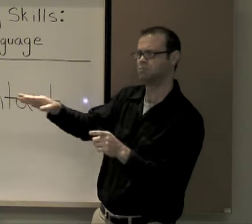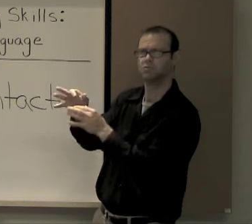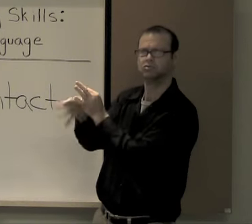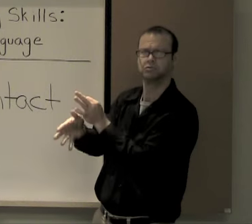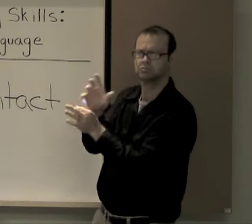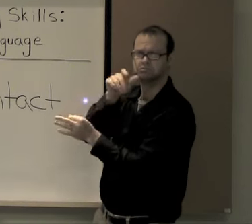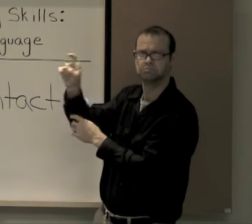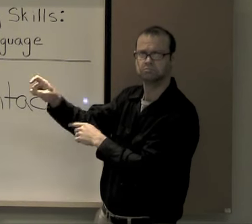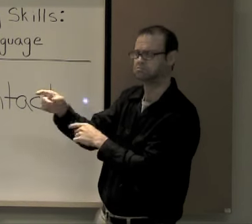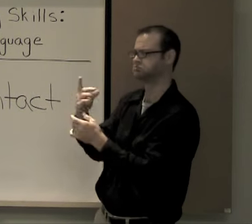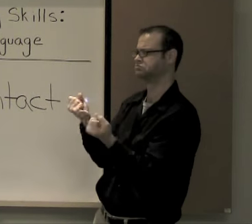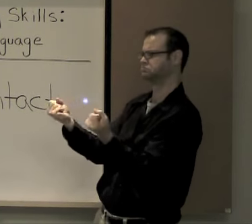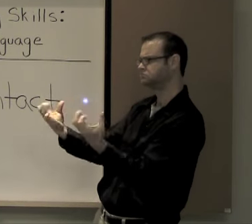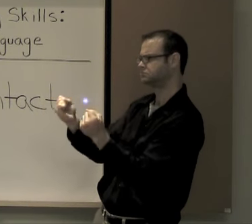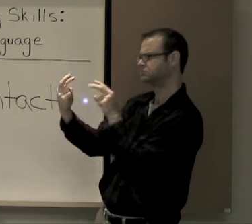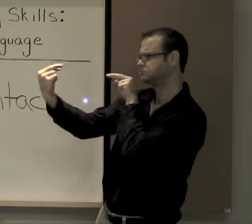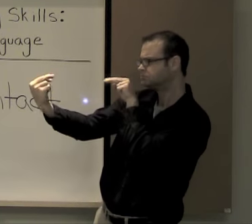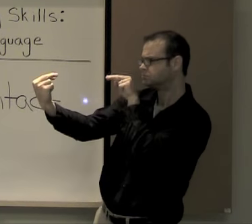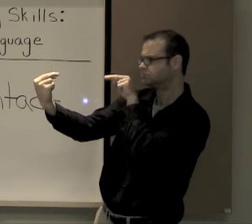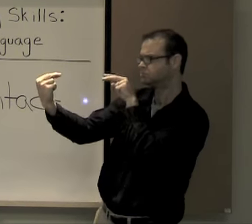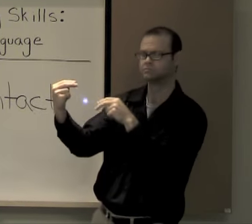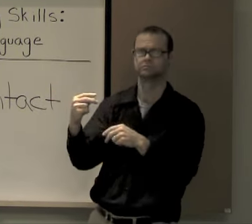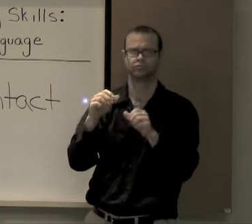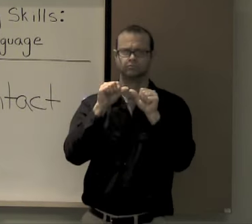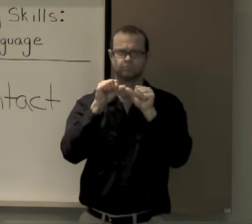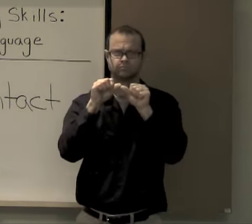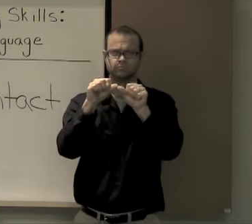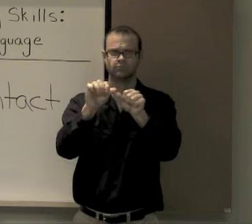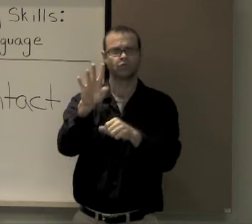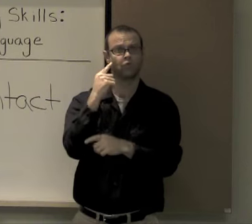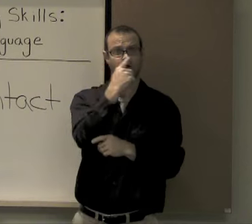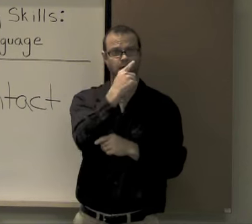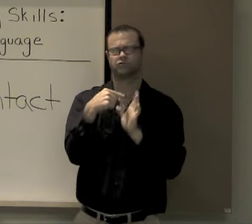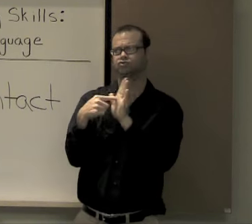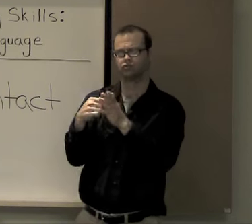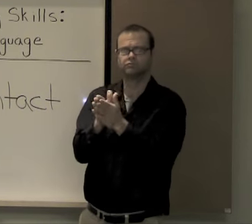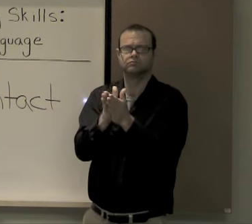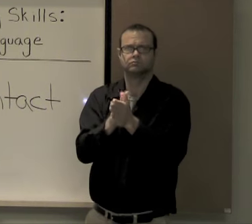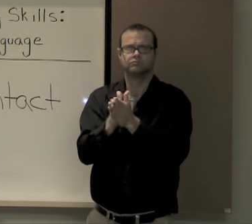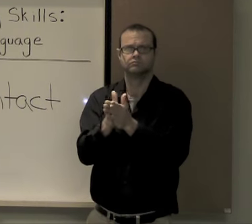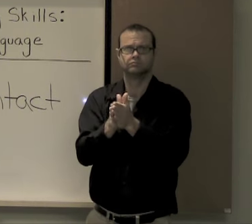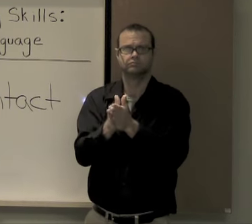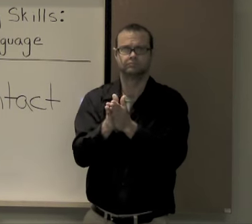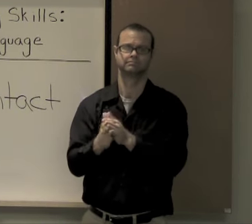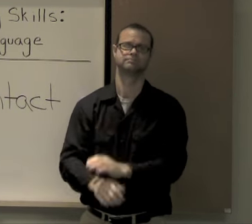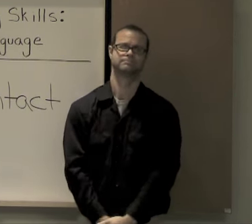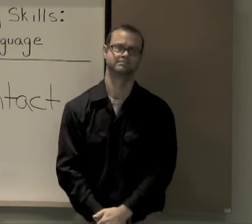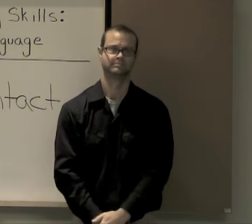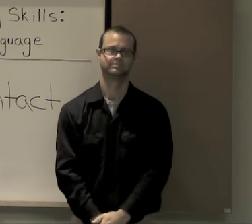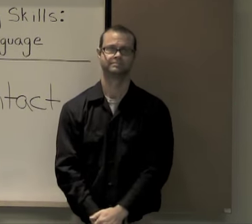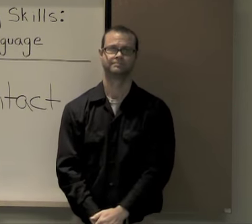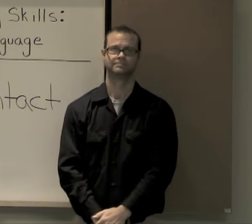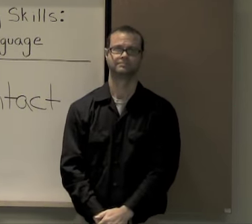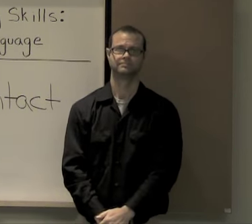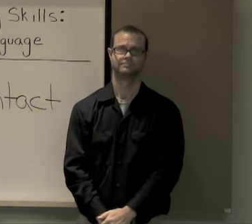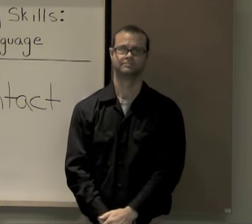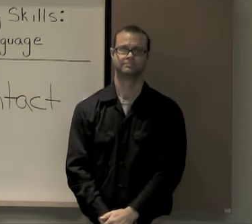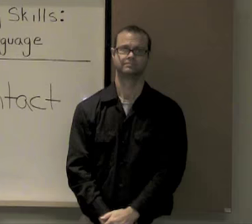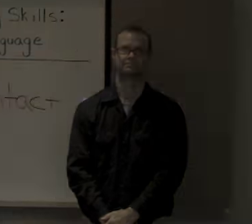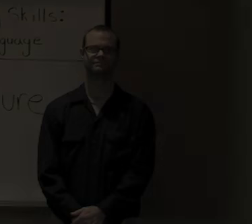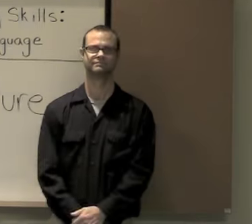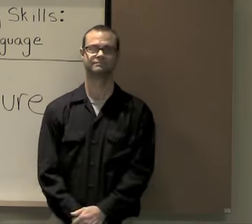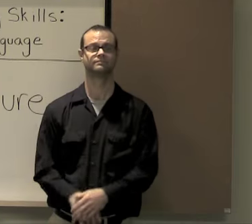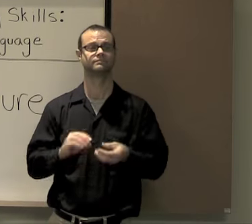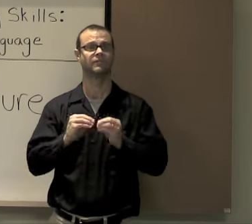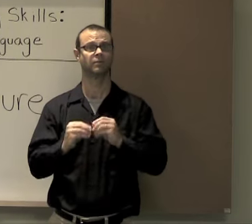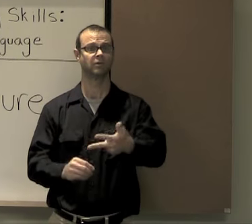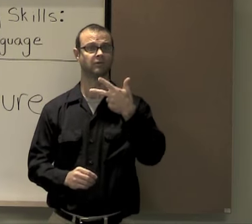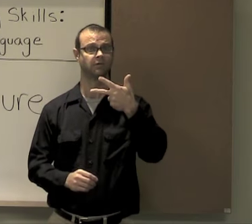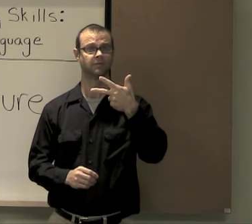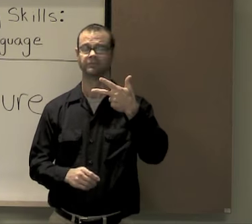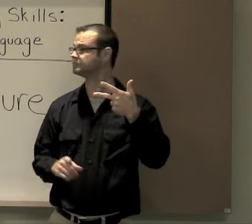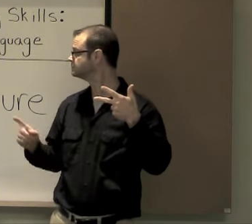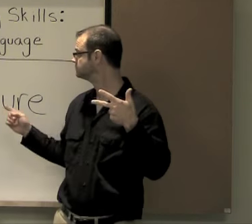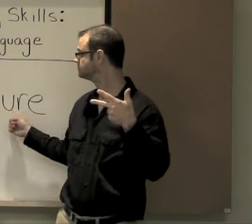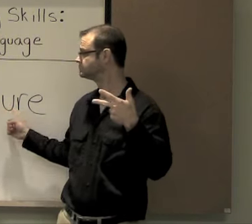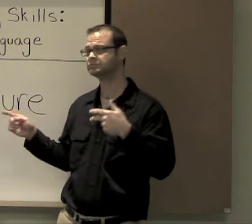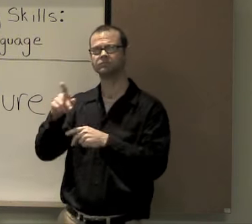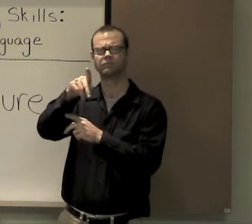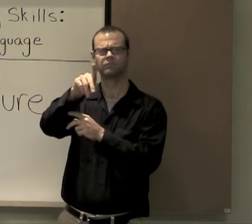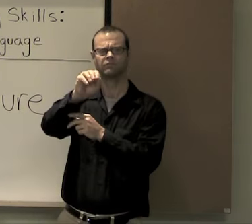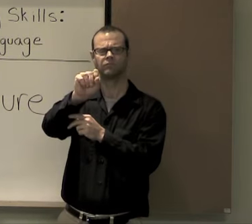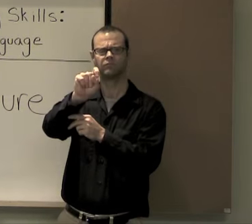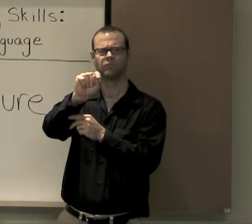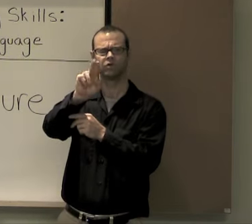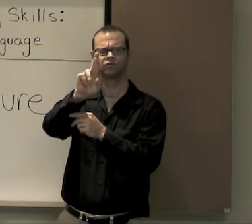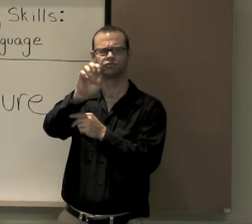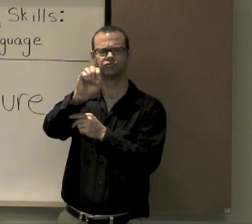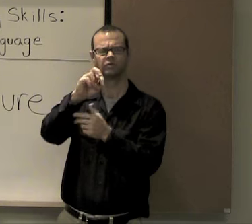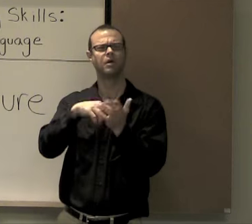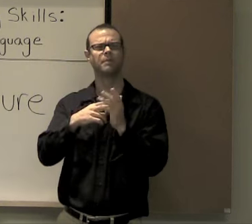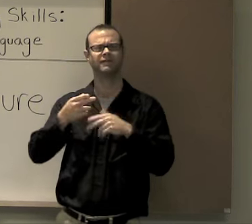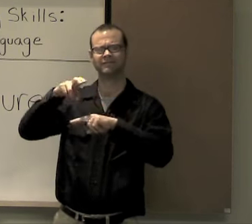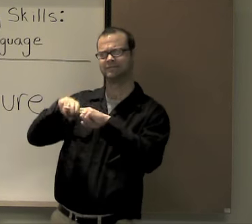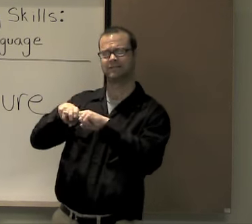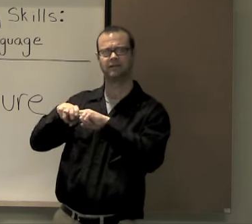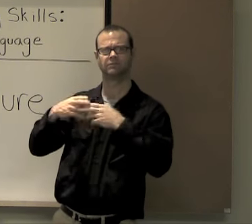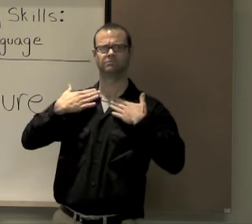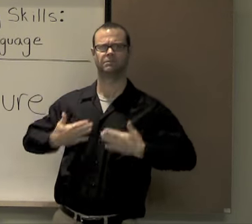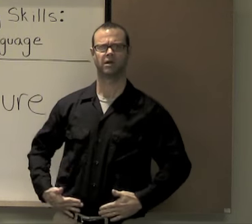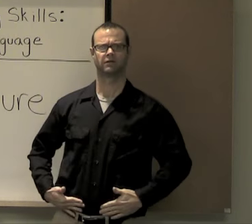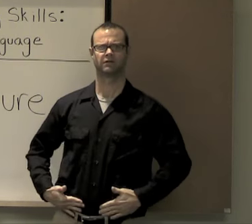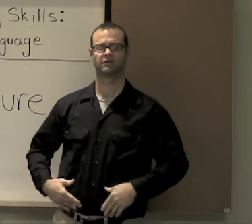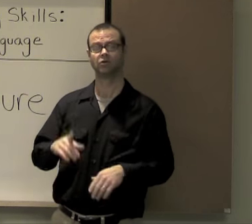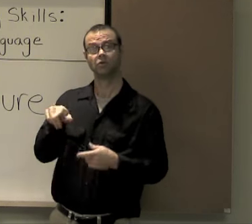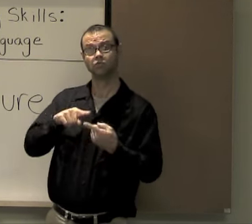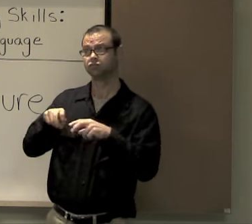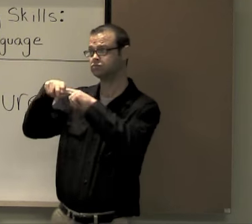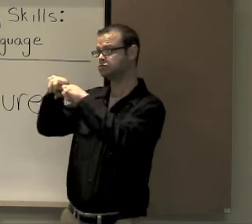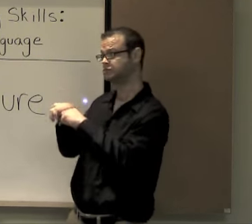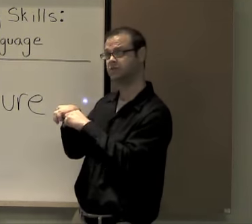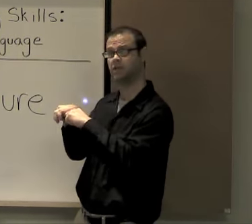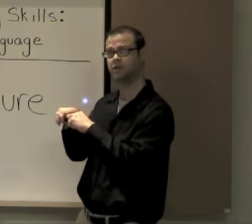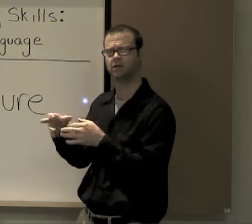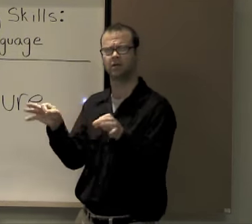and the interviewer as much as you can try to maintain eye contact with the interviewer